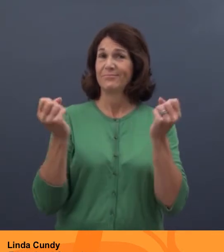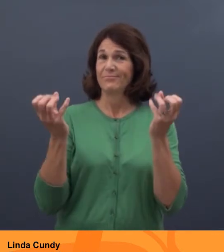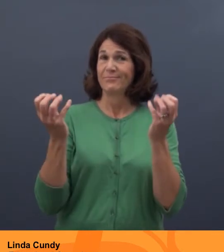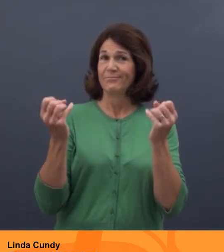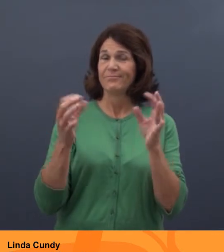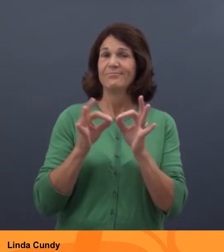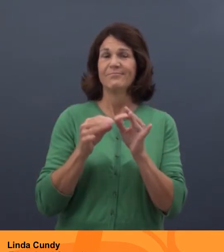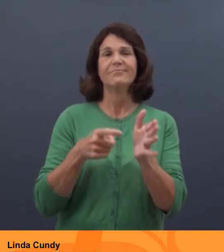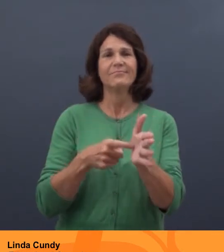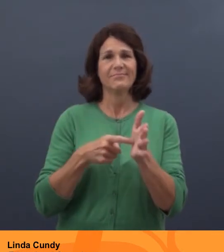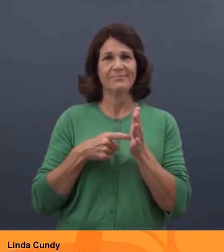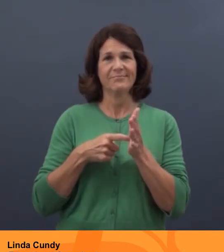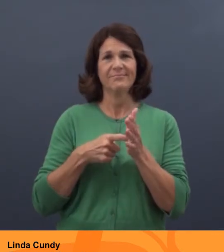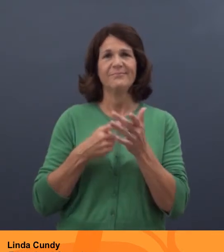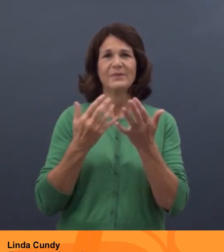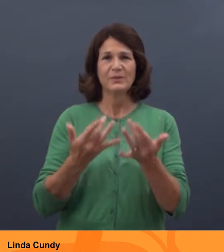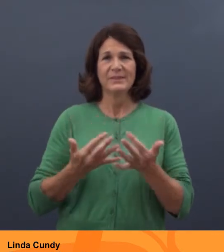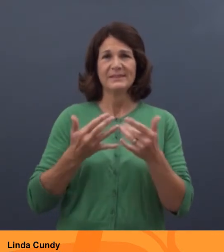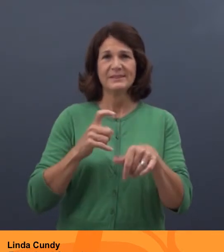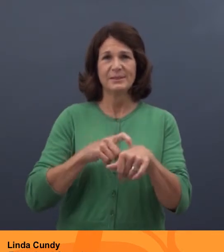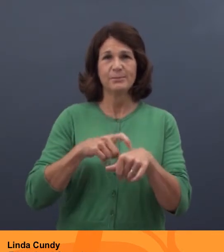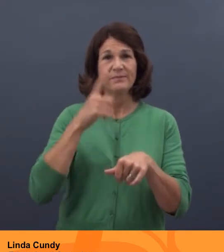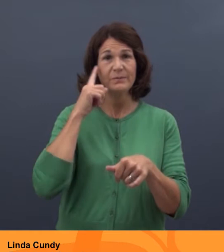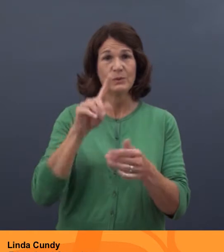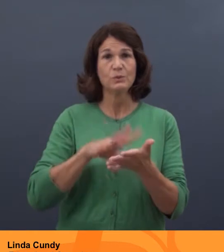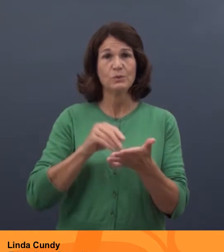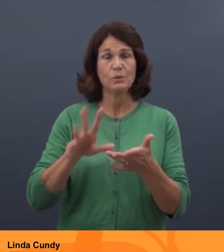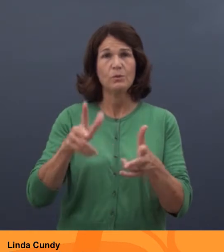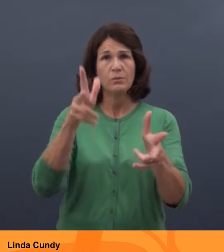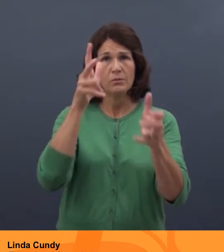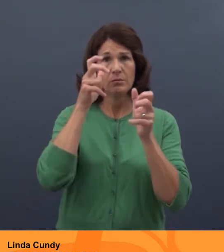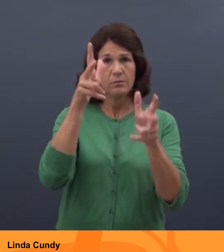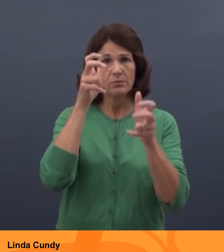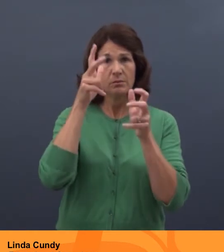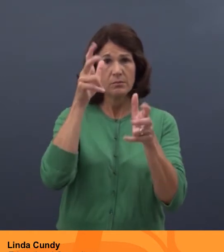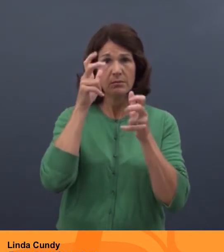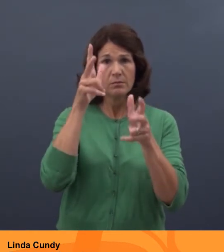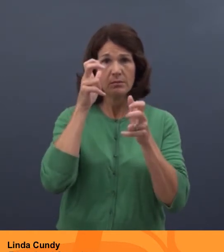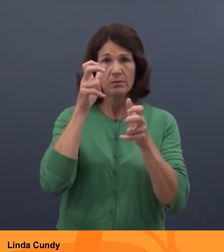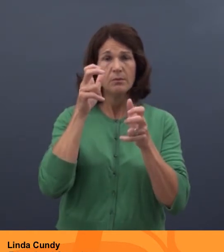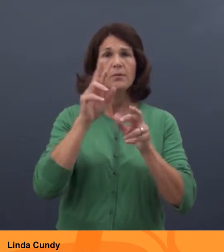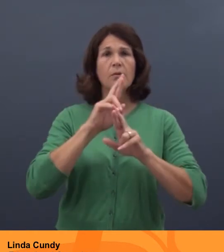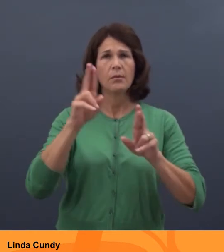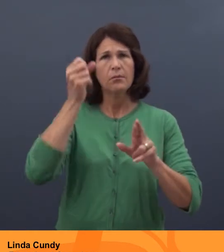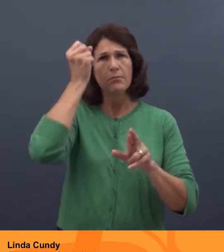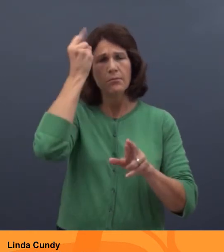If an interpreter is being used, allow for a short time lag between what is said and what is interpreted.